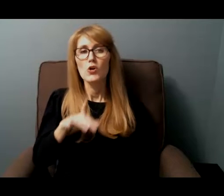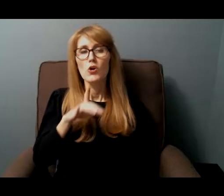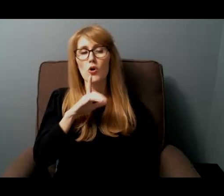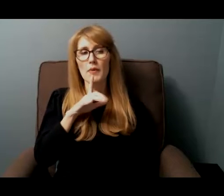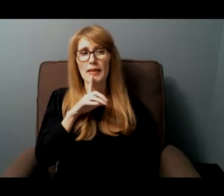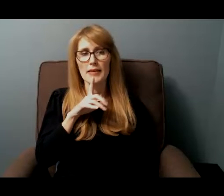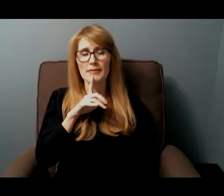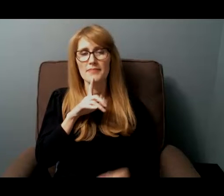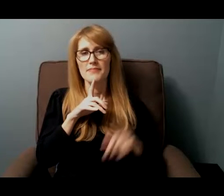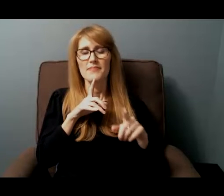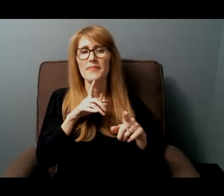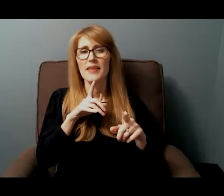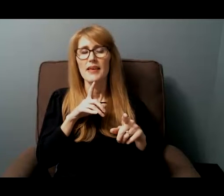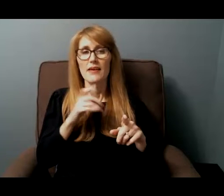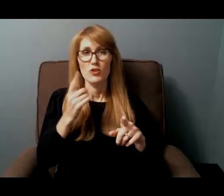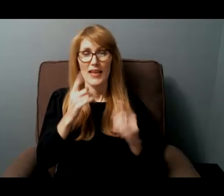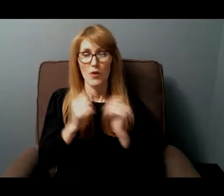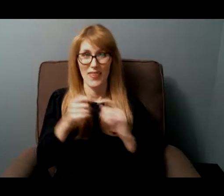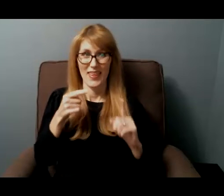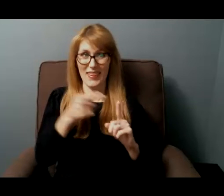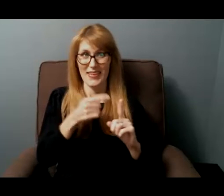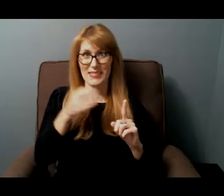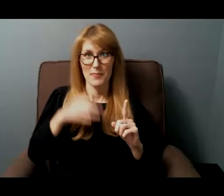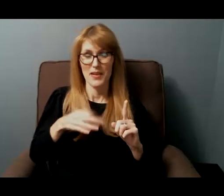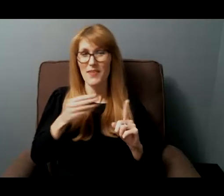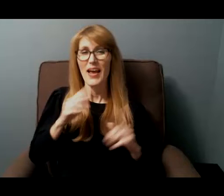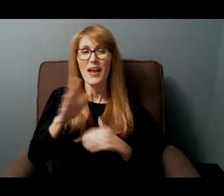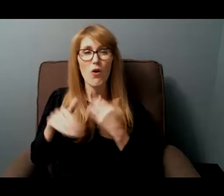all the other benefits, is that the names of them can be kind of confusing,